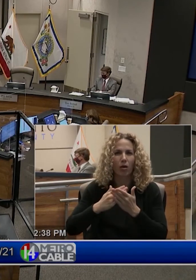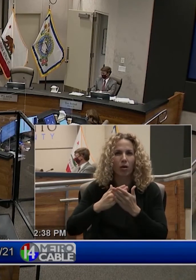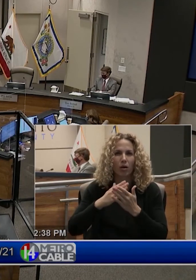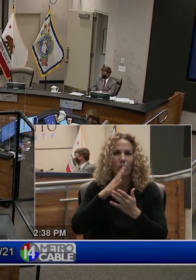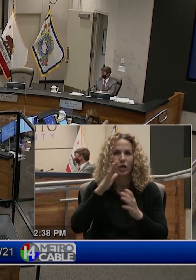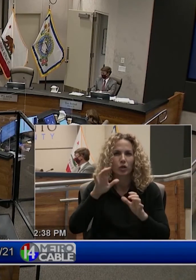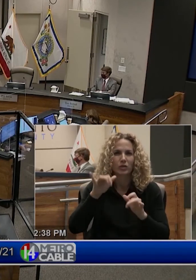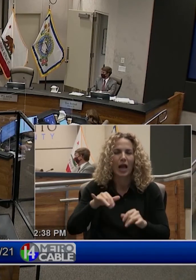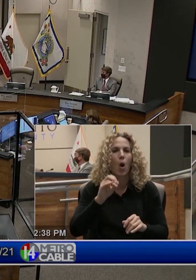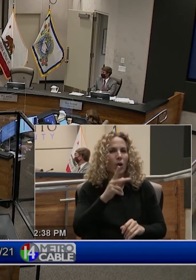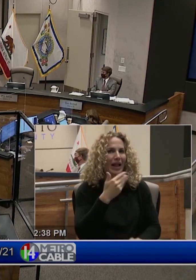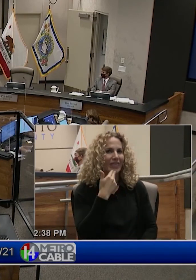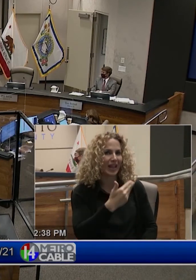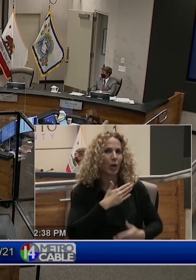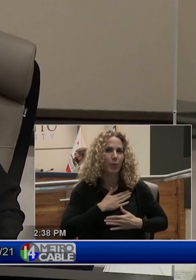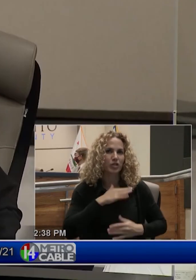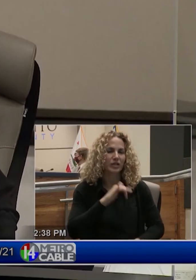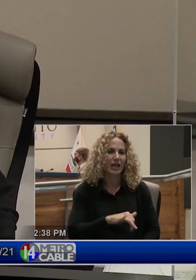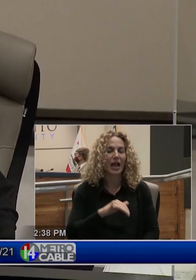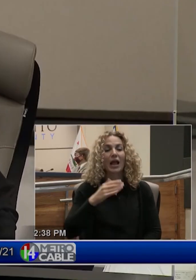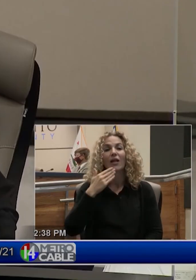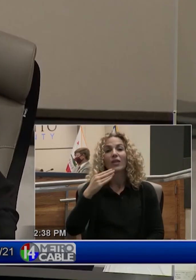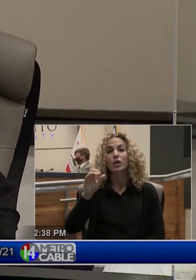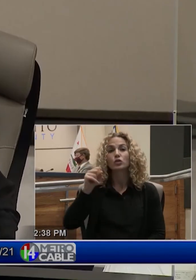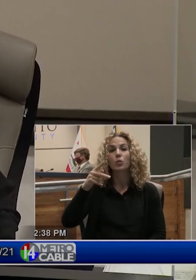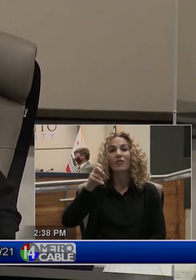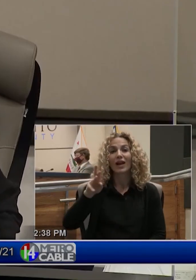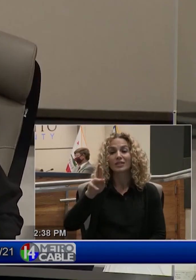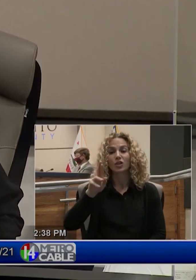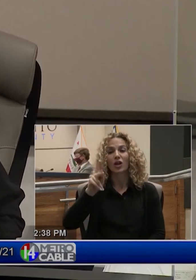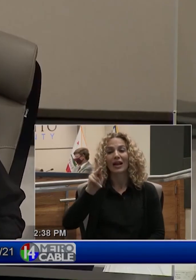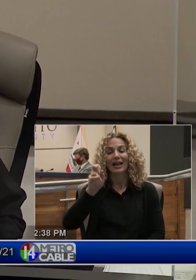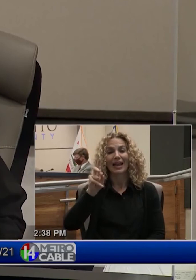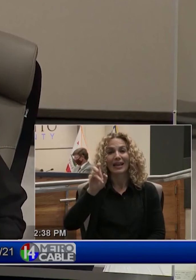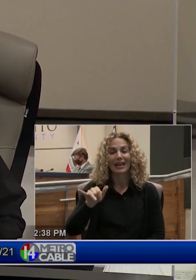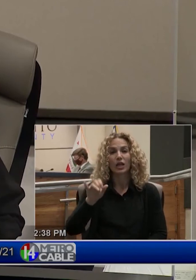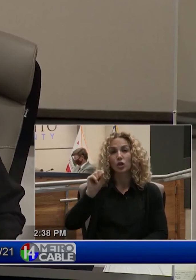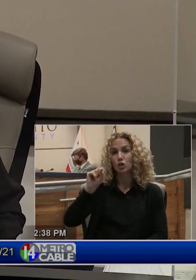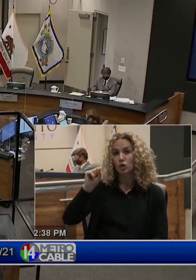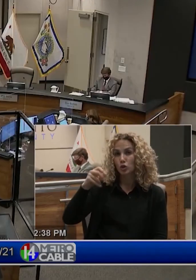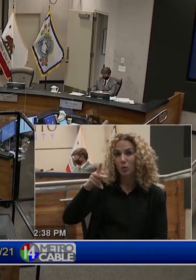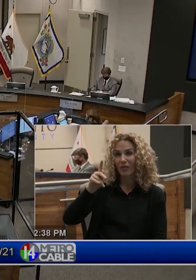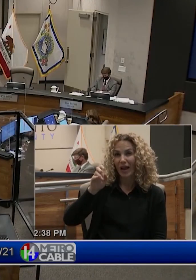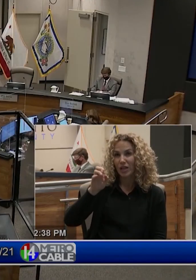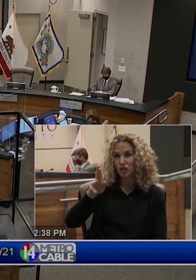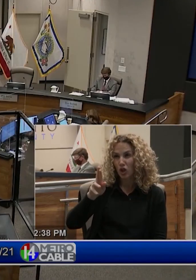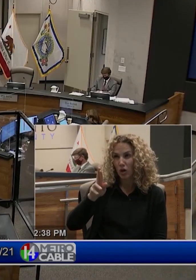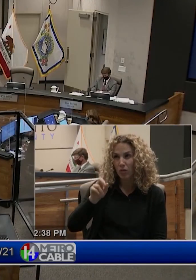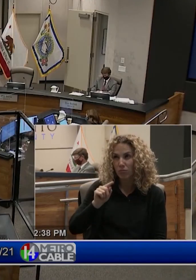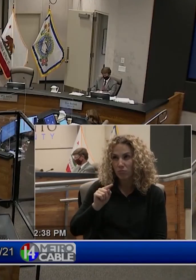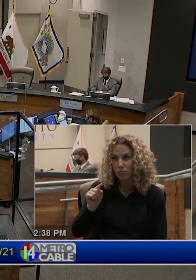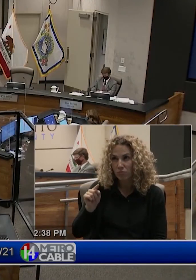WELL IS THAT SOMETHING YOU WANT TO MOVE ON? TO MOVE ON? >> DO YOU HAVE ANYTHING, DO YOU HAVE ANYTHING, SUPERVISOR SERNA? SUPERVISOR SERNA? >> DO I.